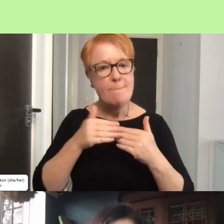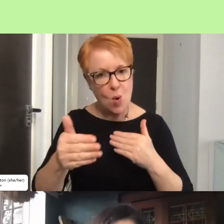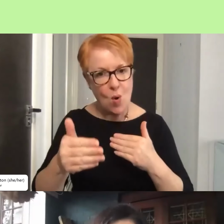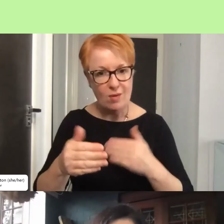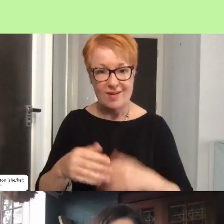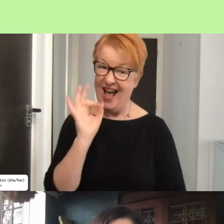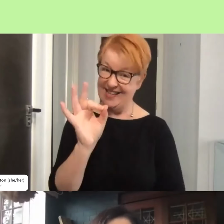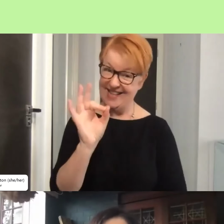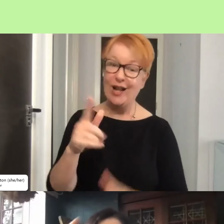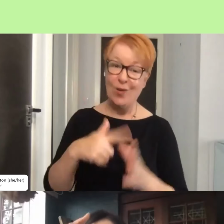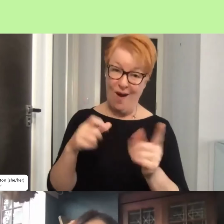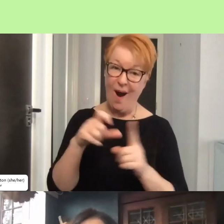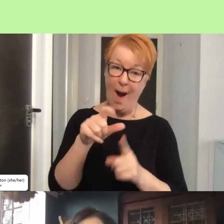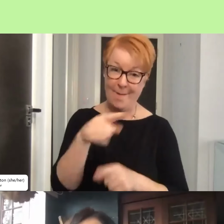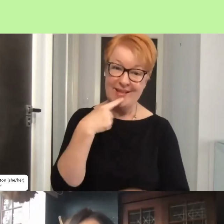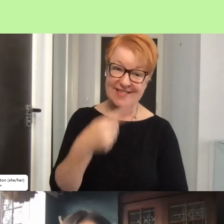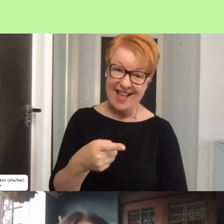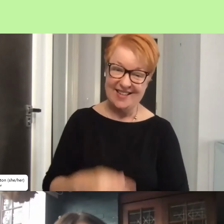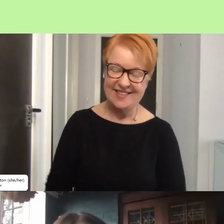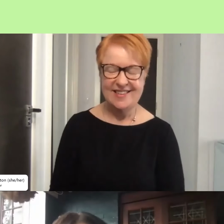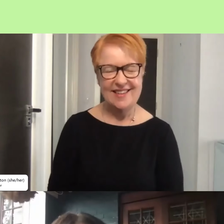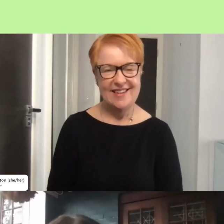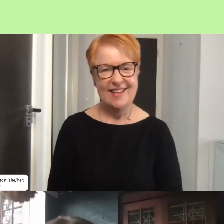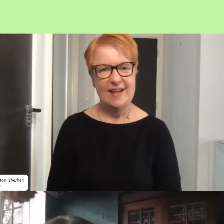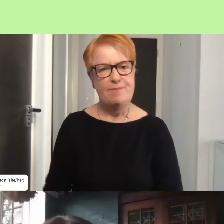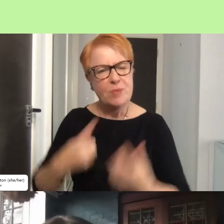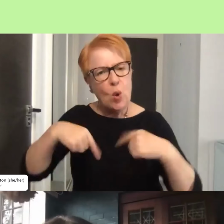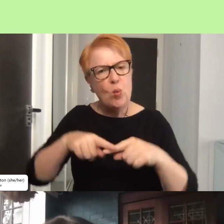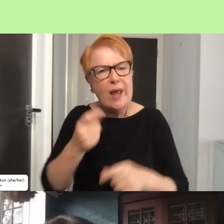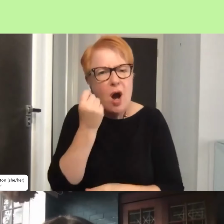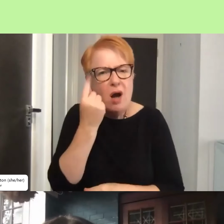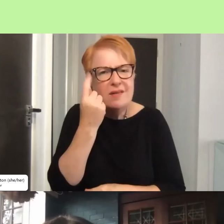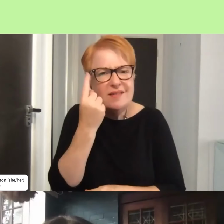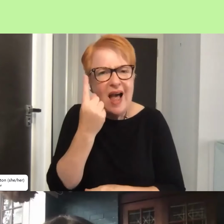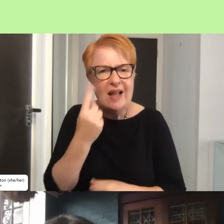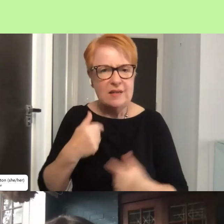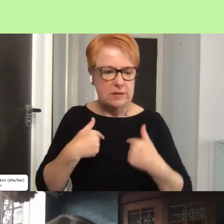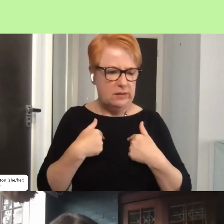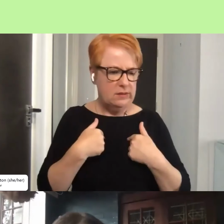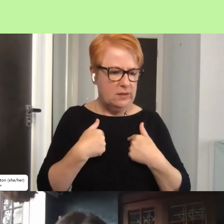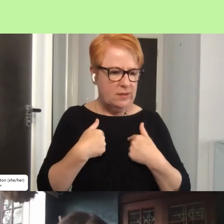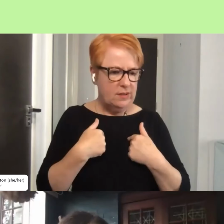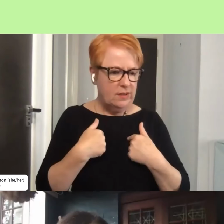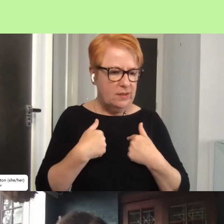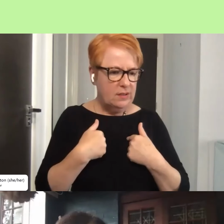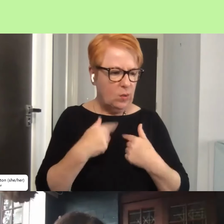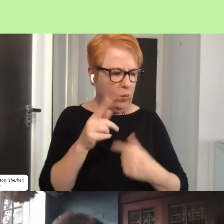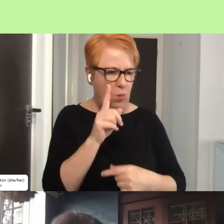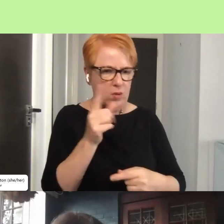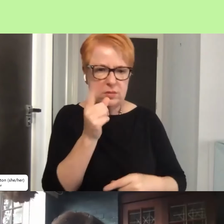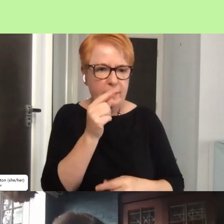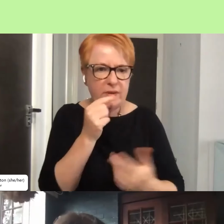How, how do we understand when we are obsolete, when our structures look what's possible to do for an artist?